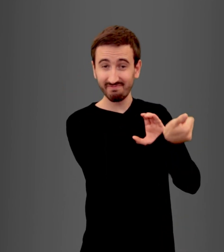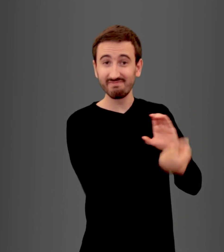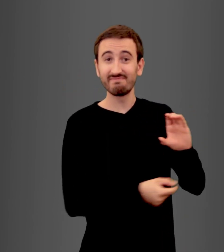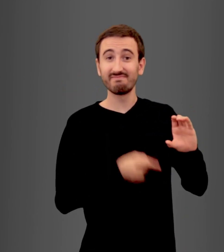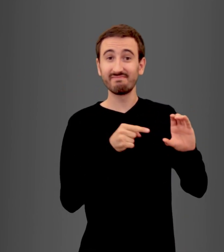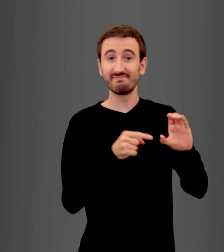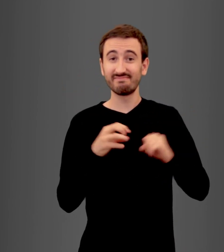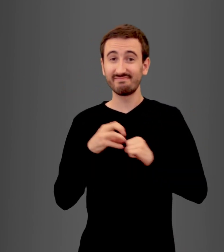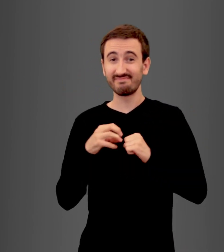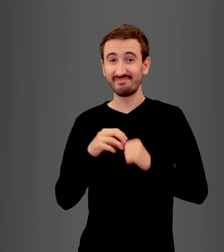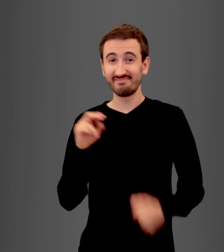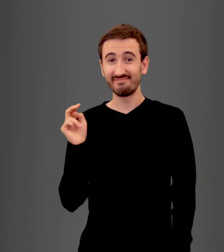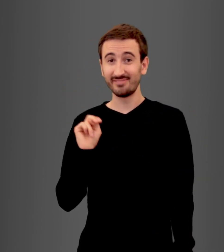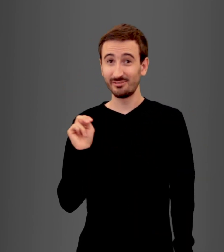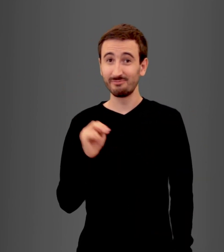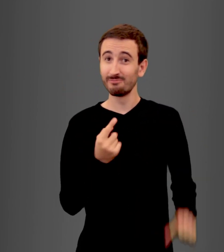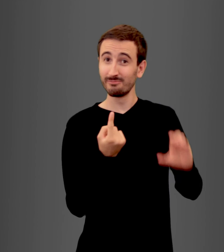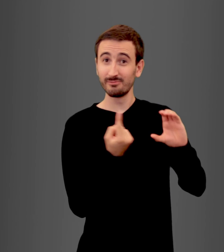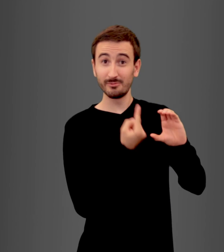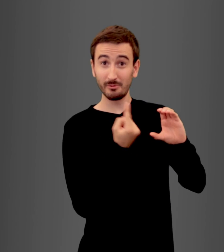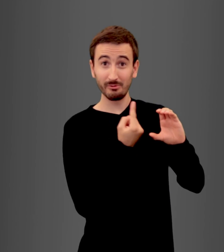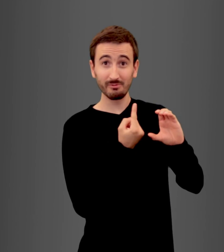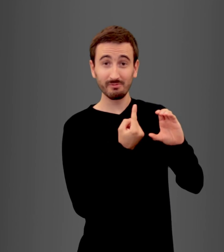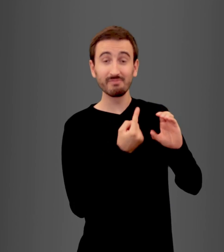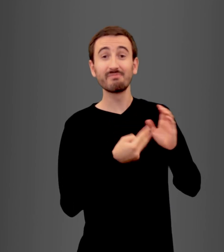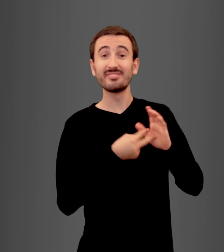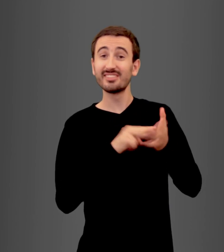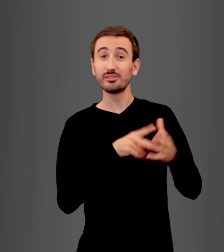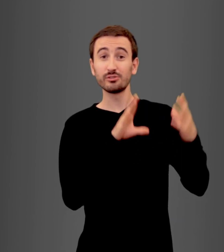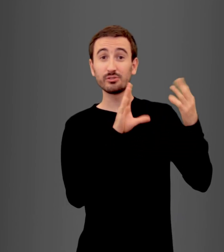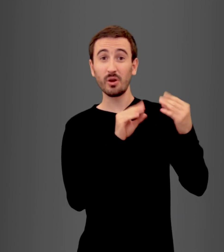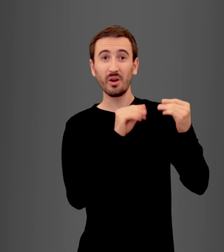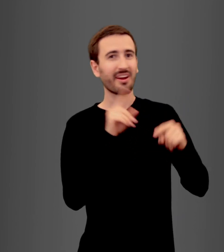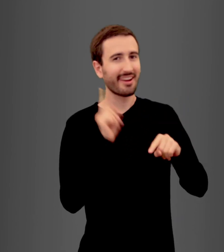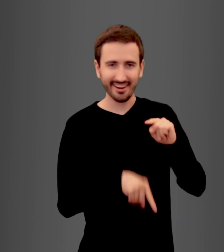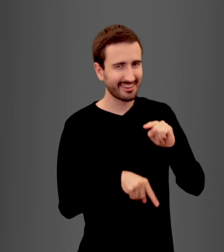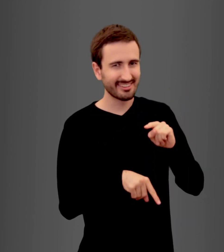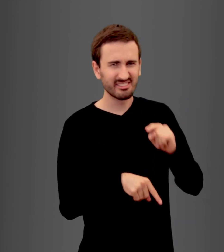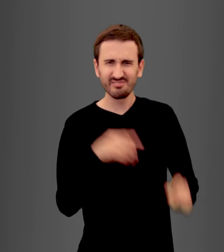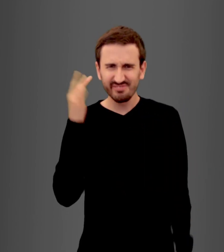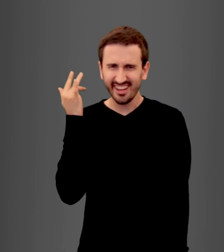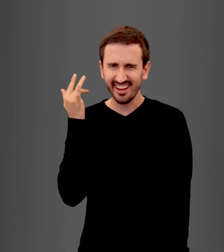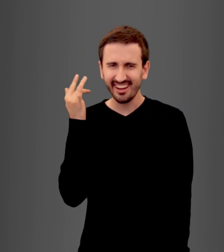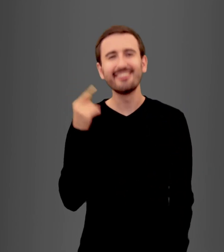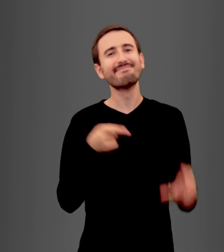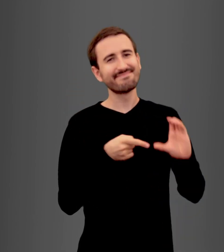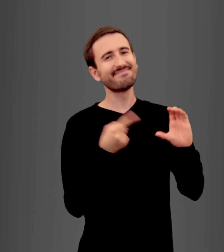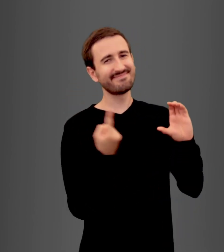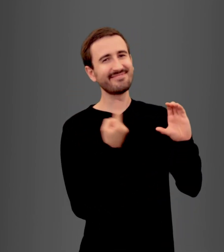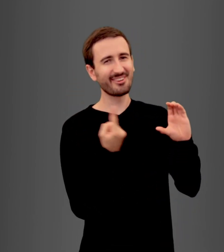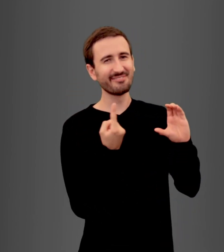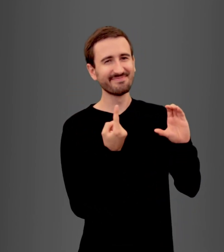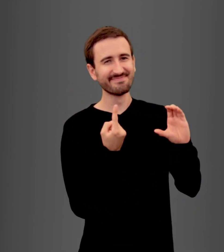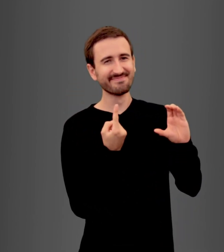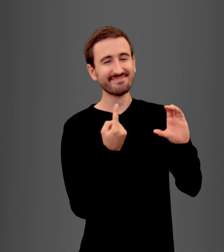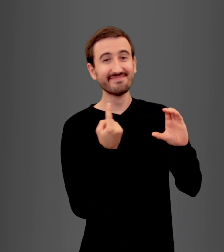there is no “talking” taking place as the nitrogen-vacancy center is now alone in its lattice region.